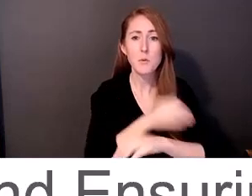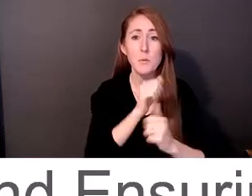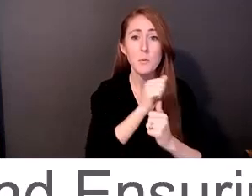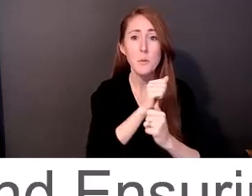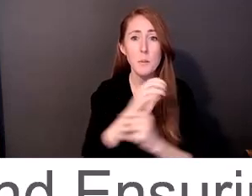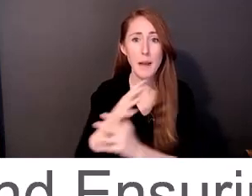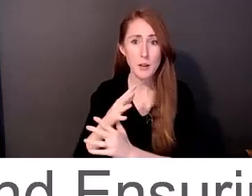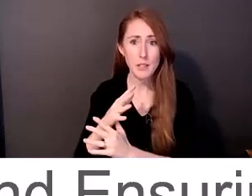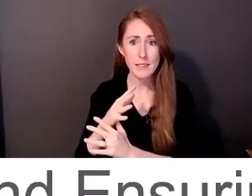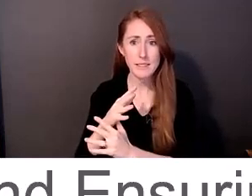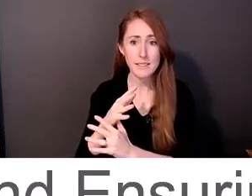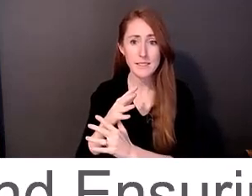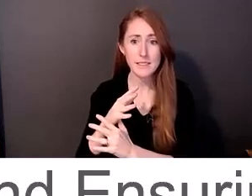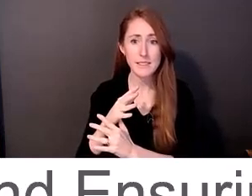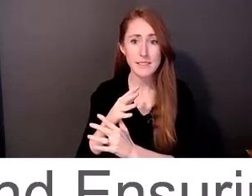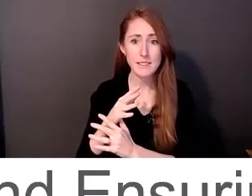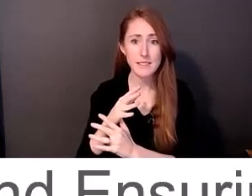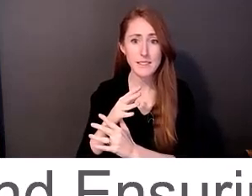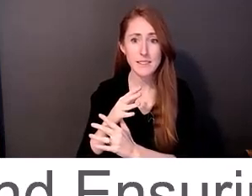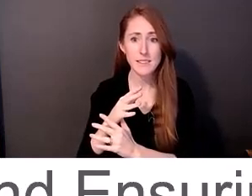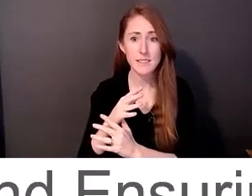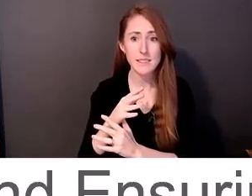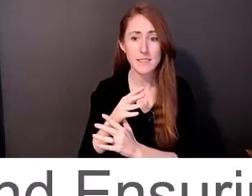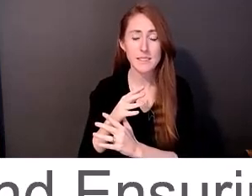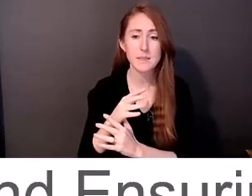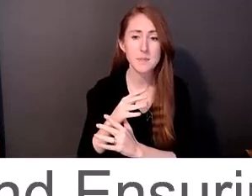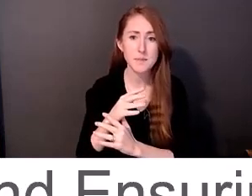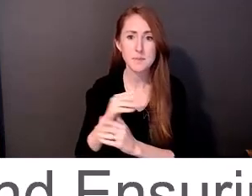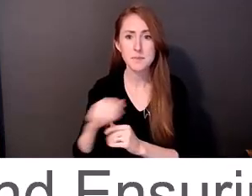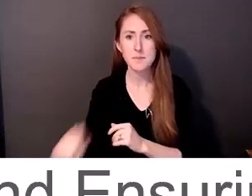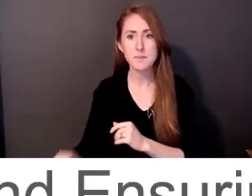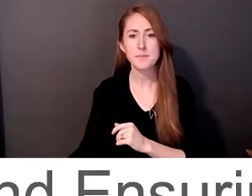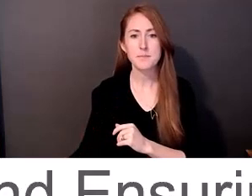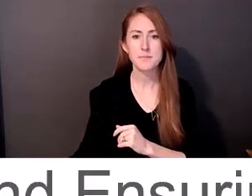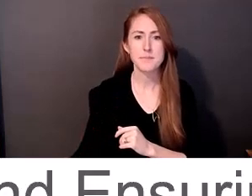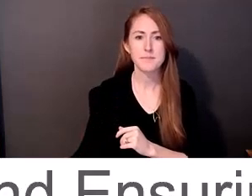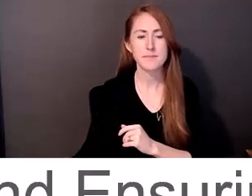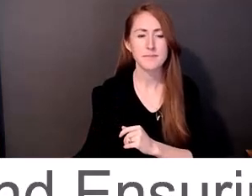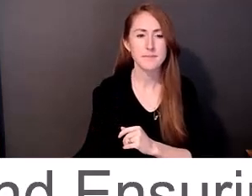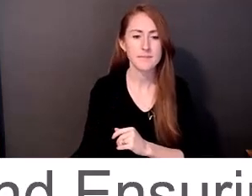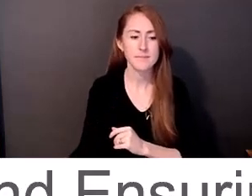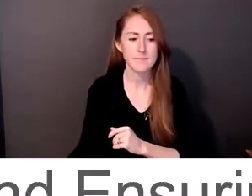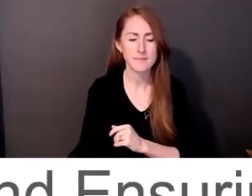in brain injury associations across Canada.